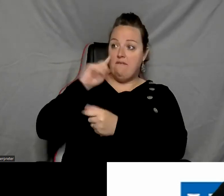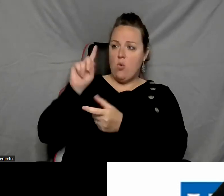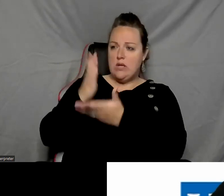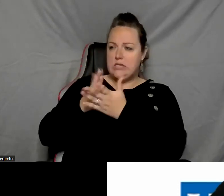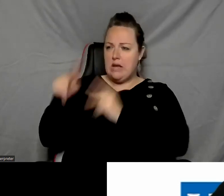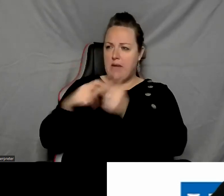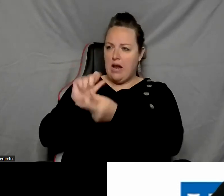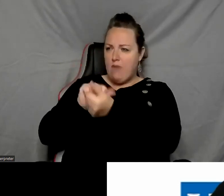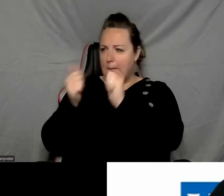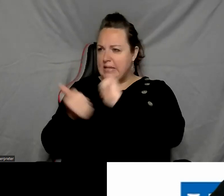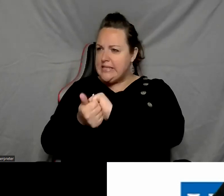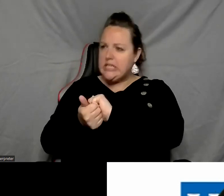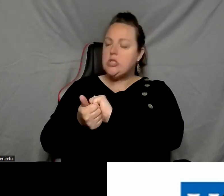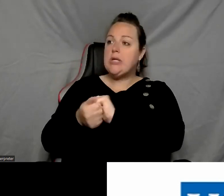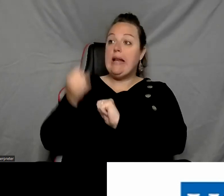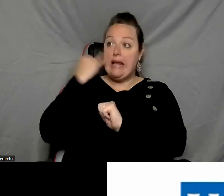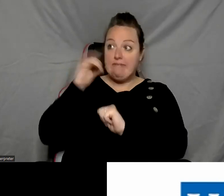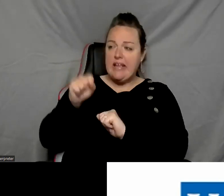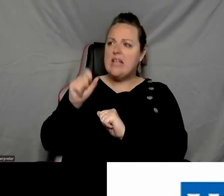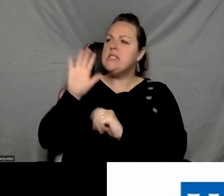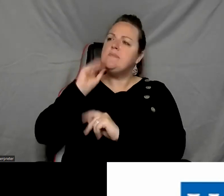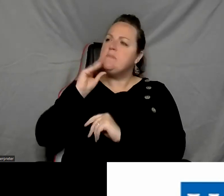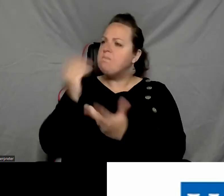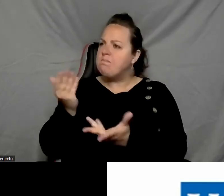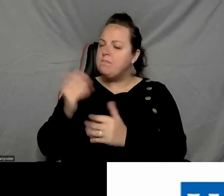what was that experience like? >> So I never thought I would have actually